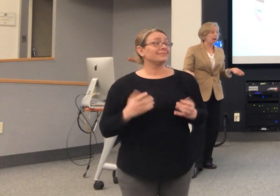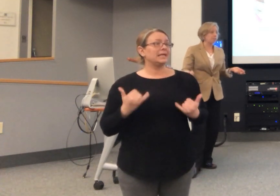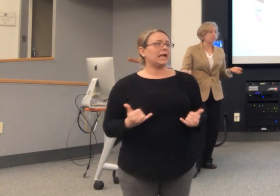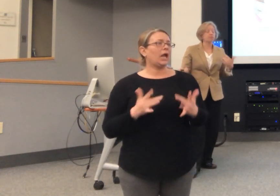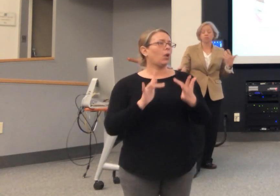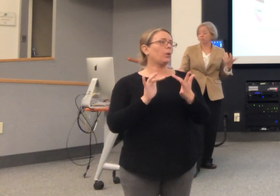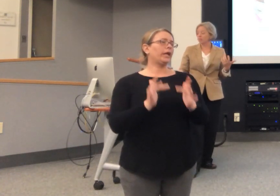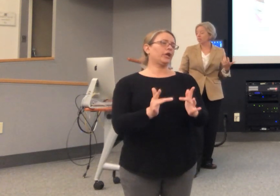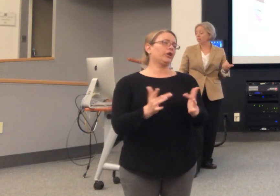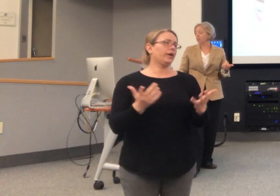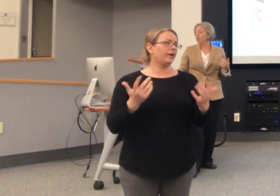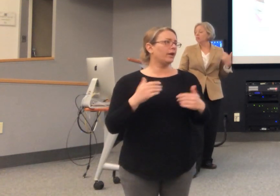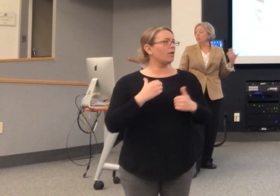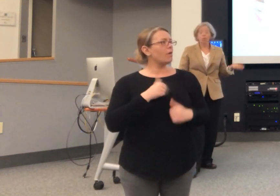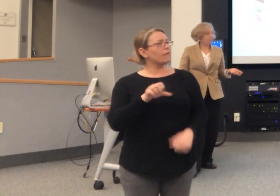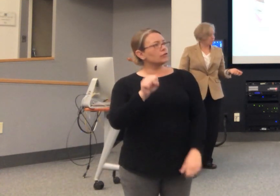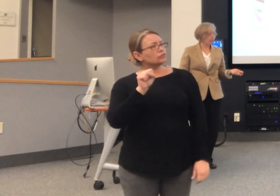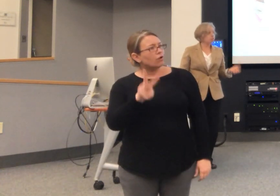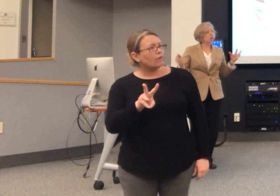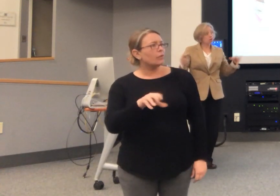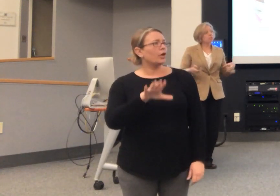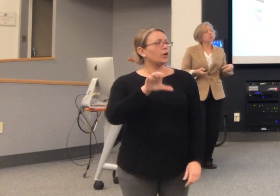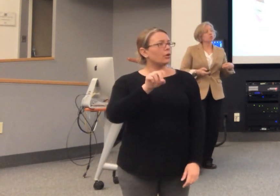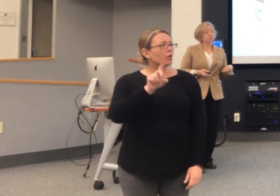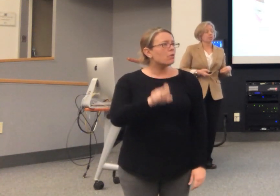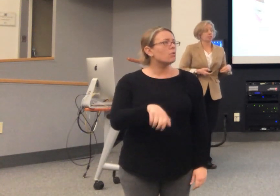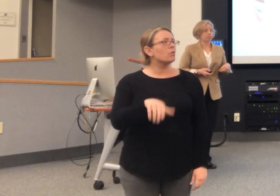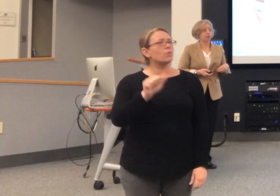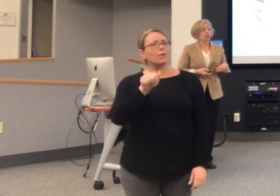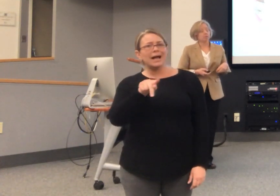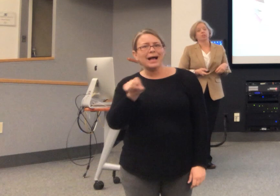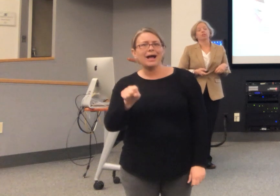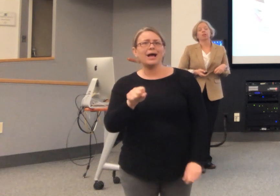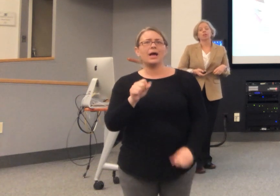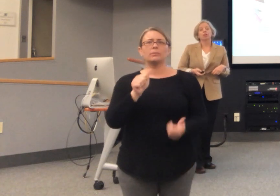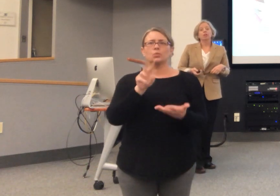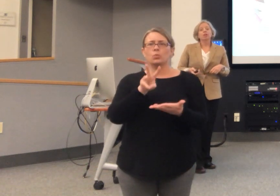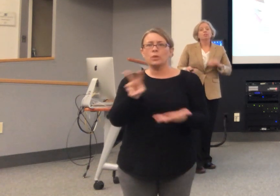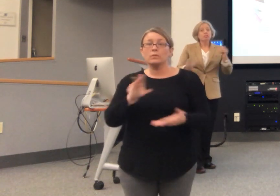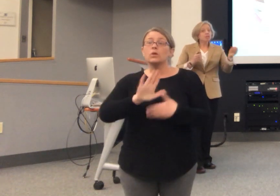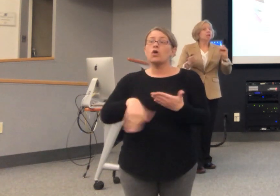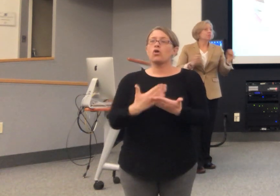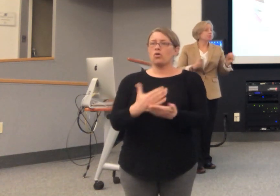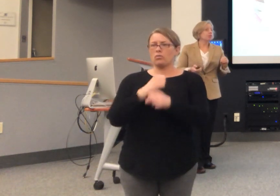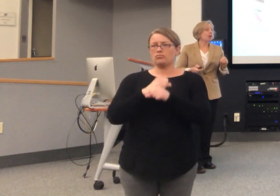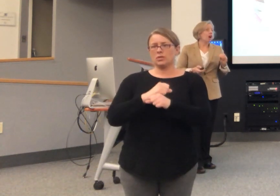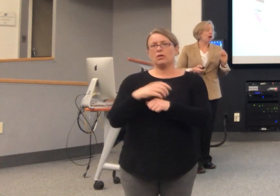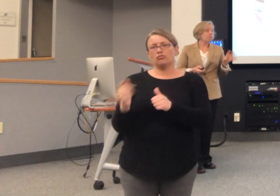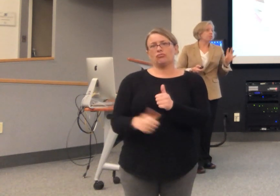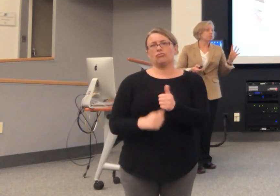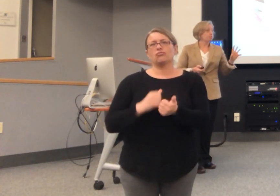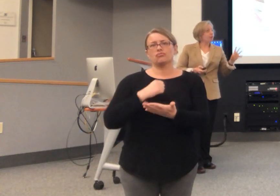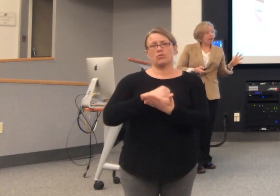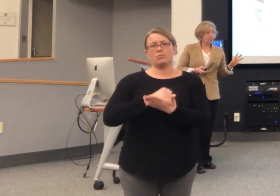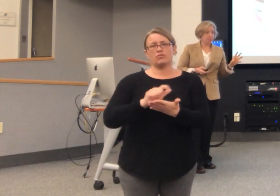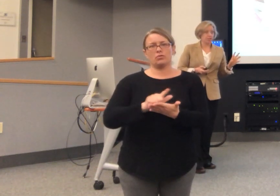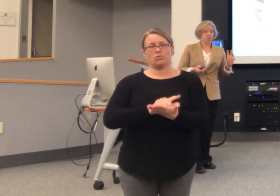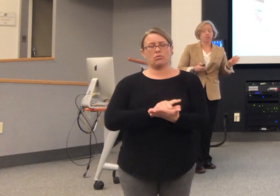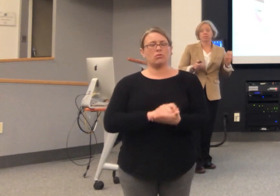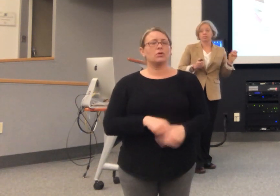apps that are designed, websites. All of those are protected by copyright law. Sometimes there's options for patent protection of these